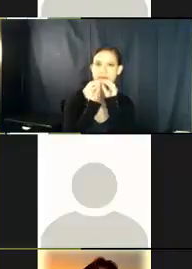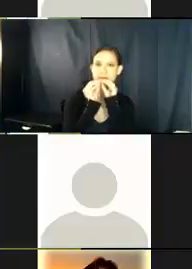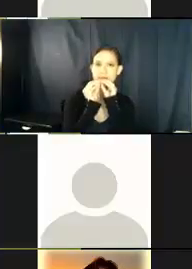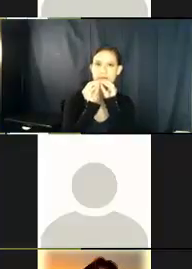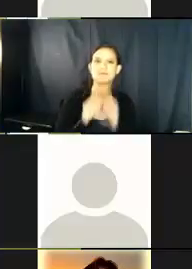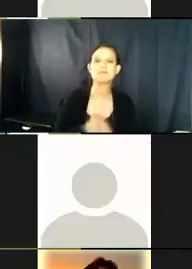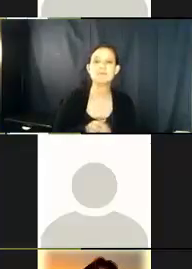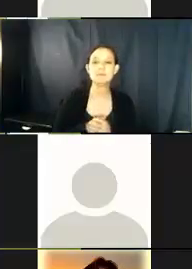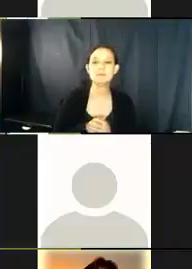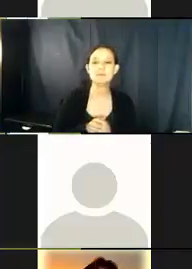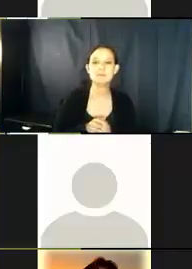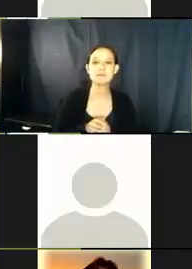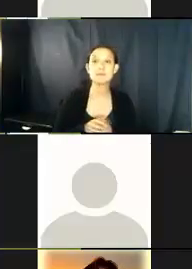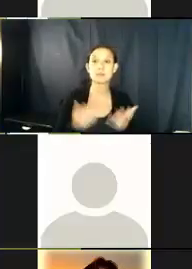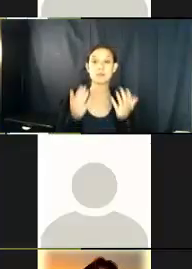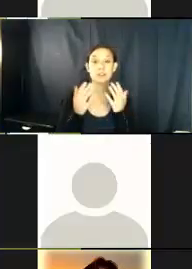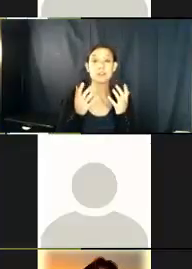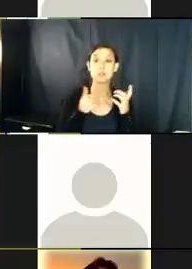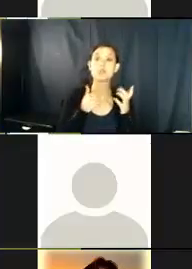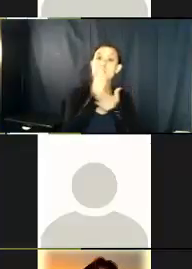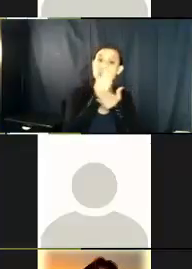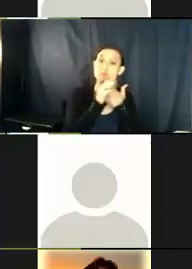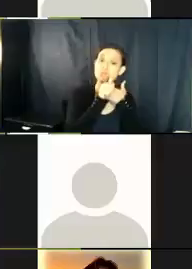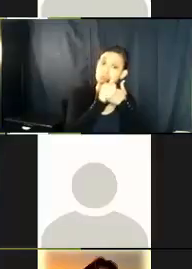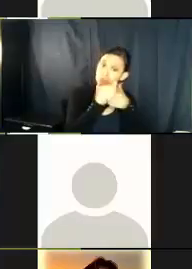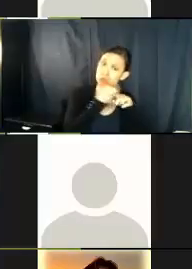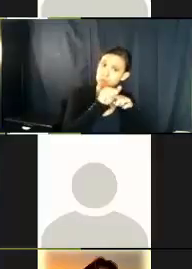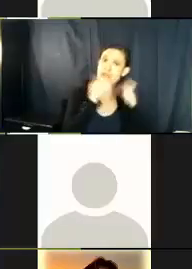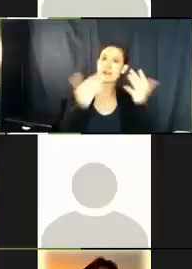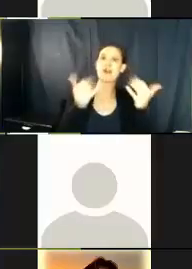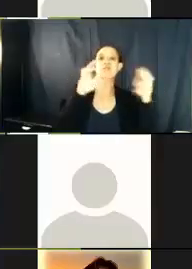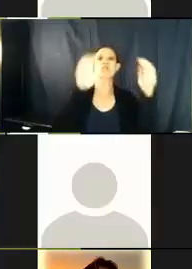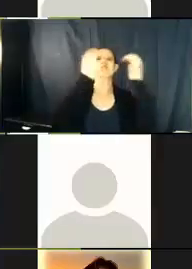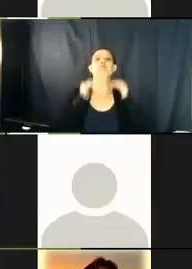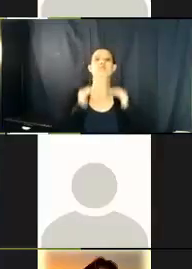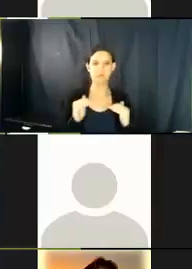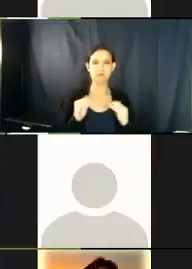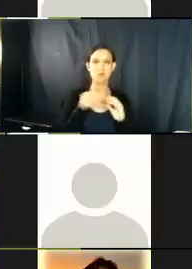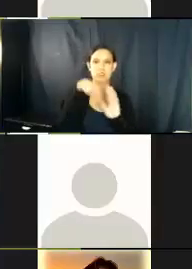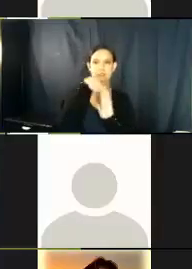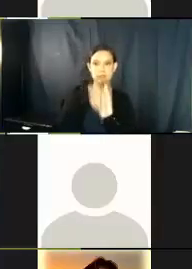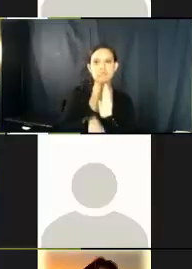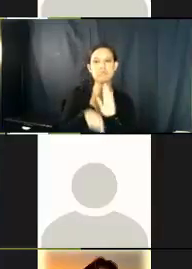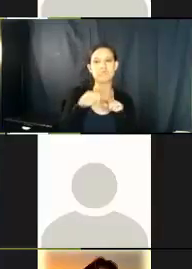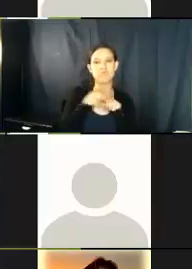So we're going to move a little deeper they've done some guided practice and now we're going to move deeper.